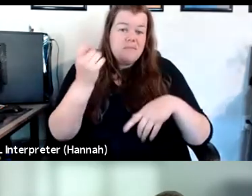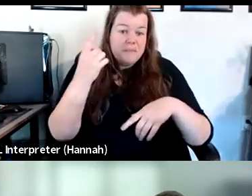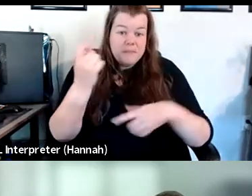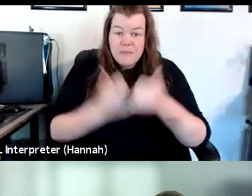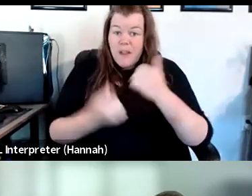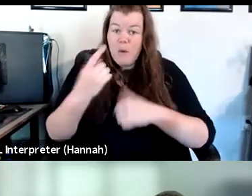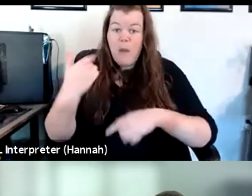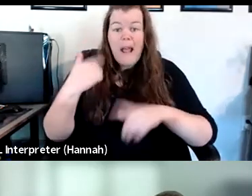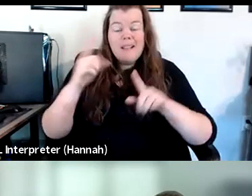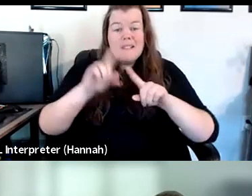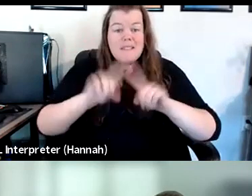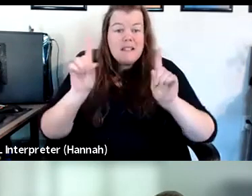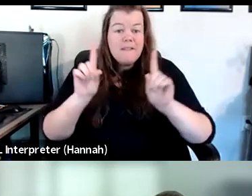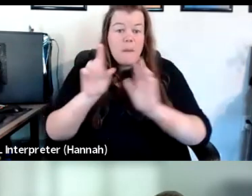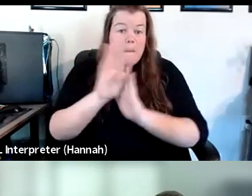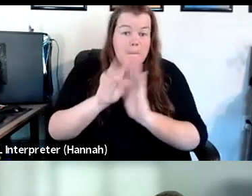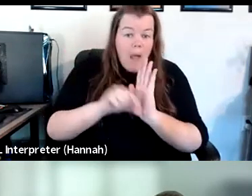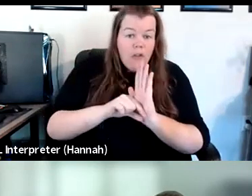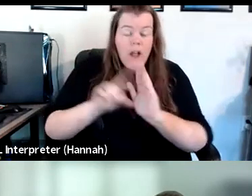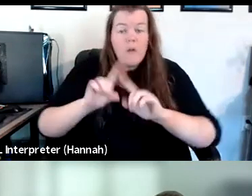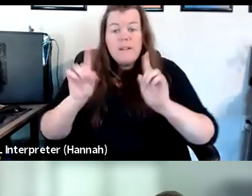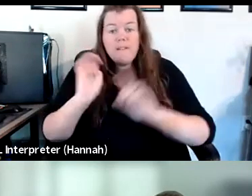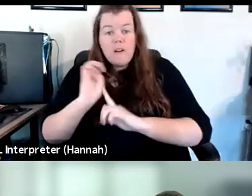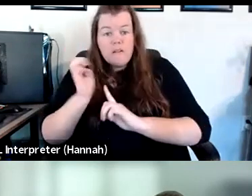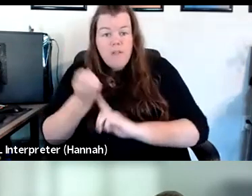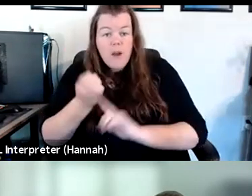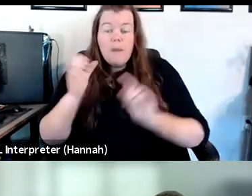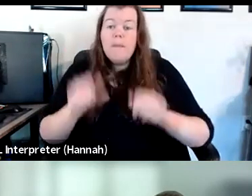kind of a different environment so feel free to take care of your sensory sensory needs. If